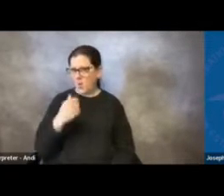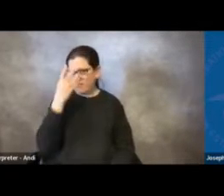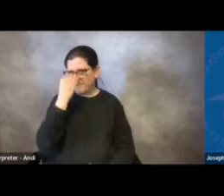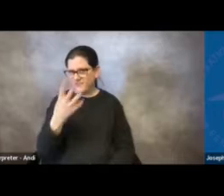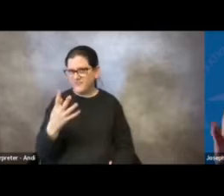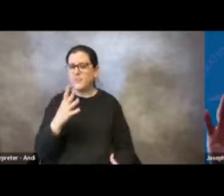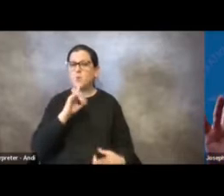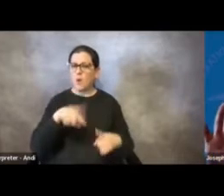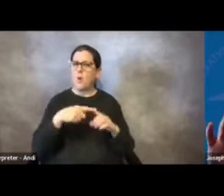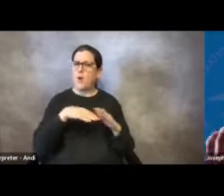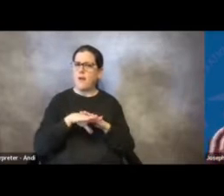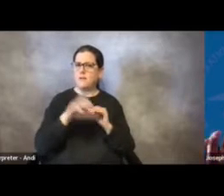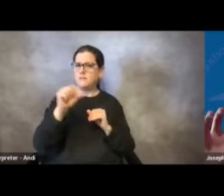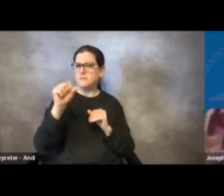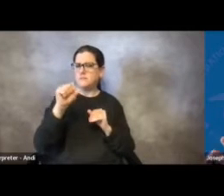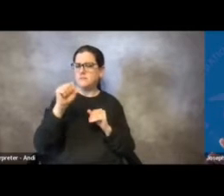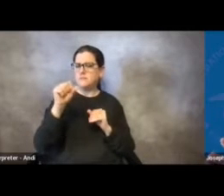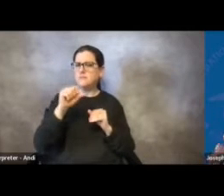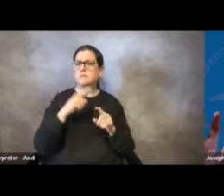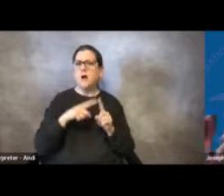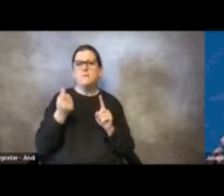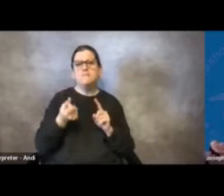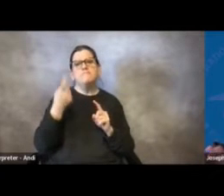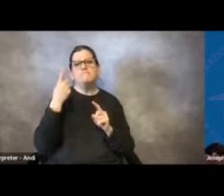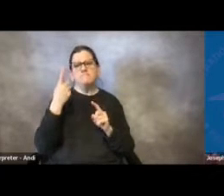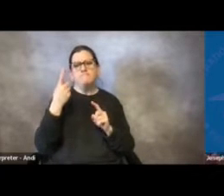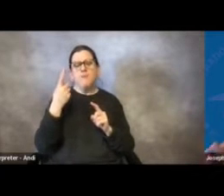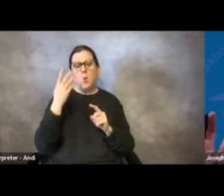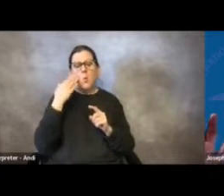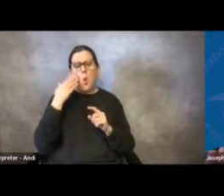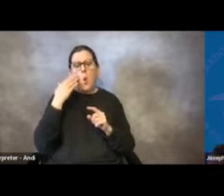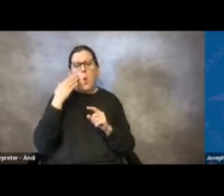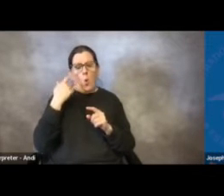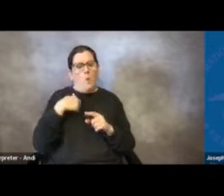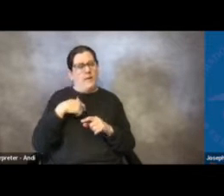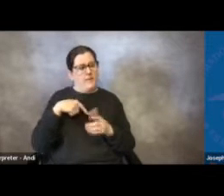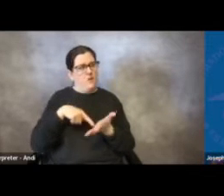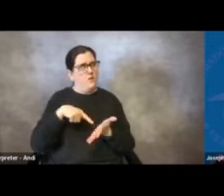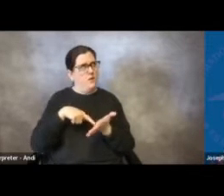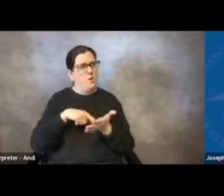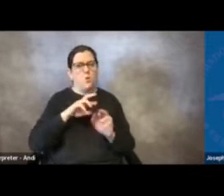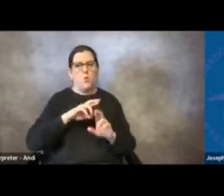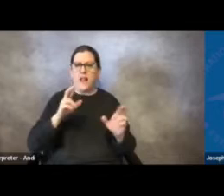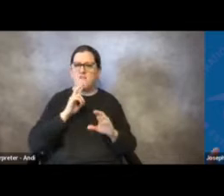access. But we we don't fail to see that we are due for an upgrade, and we need that investment. Otherwise, all this